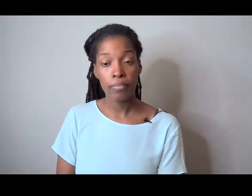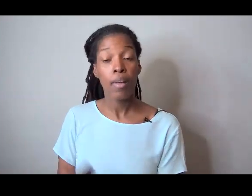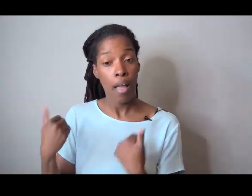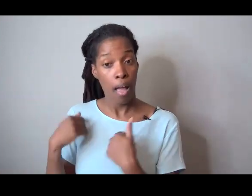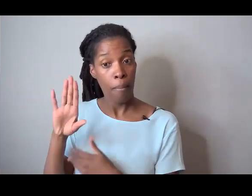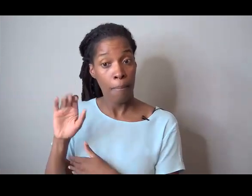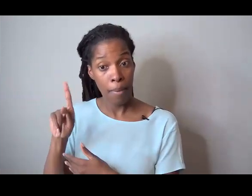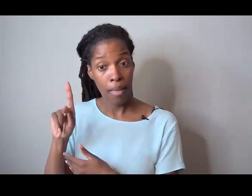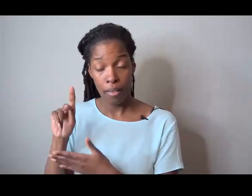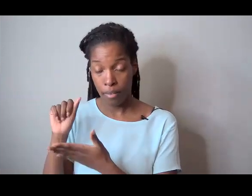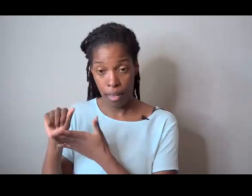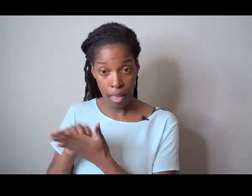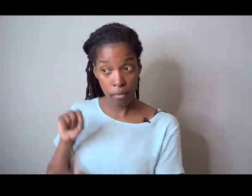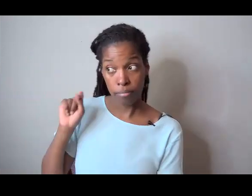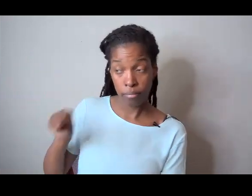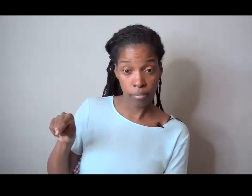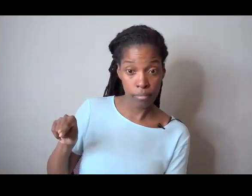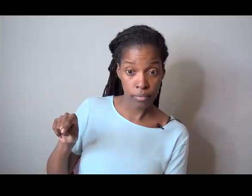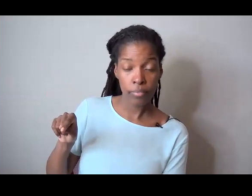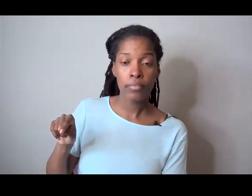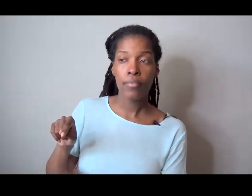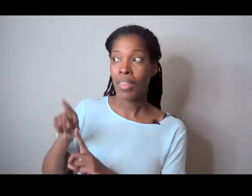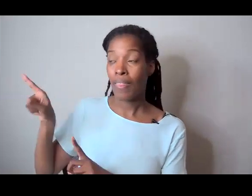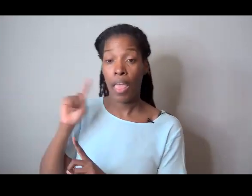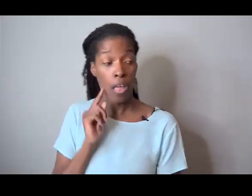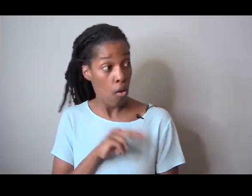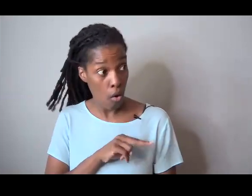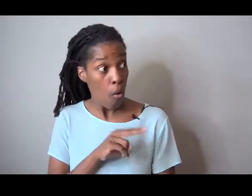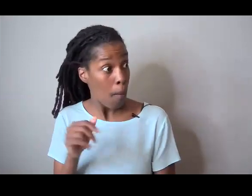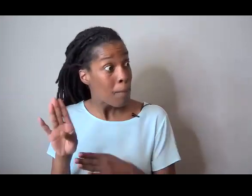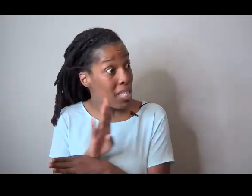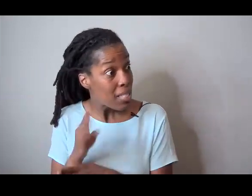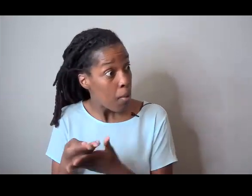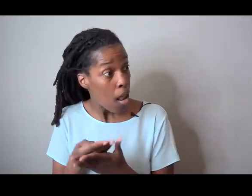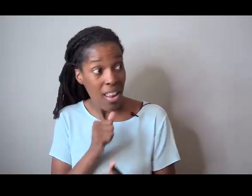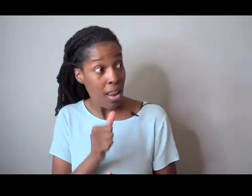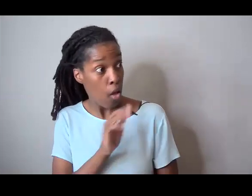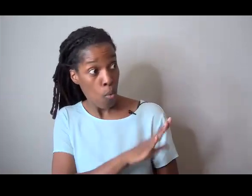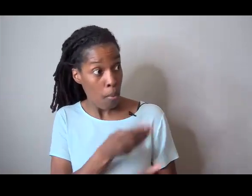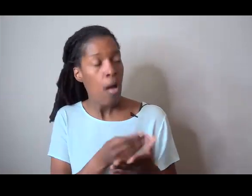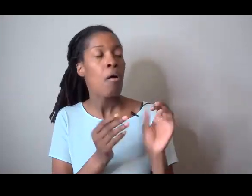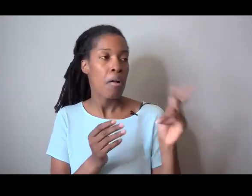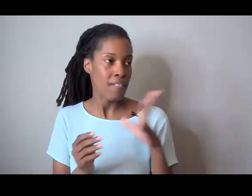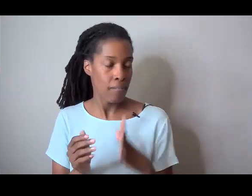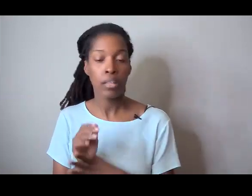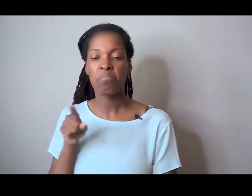And they can exclude it under property and self-support if it is in use for your business.